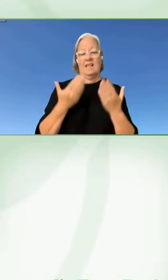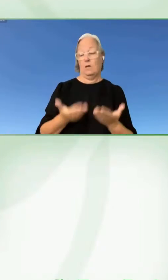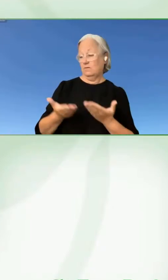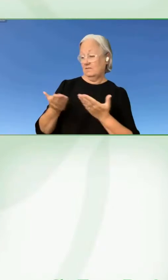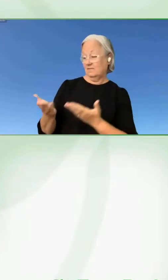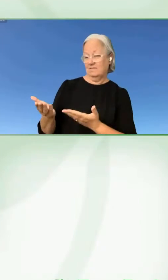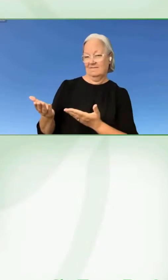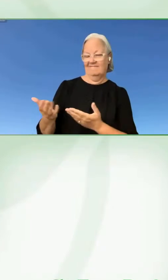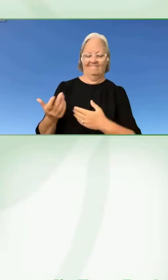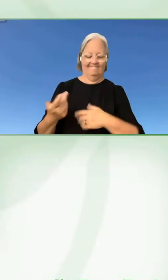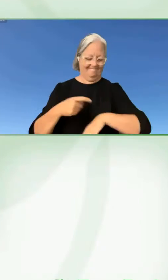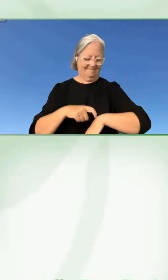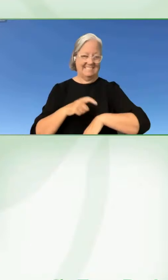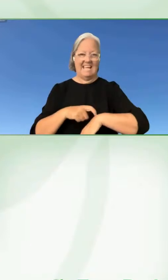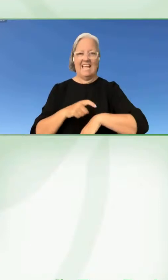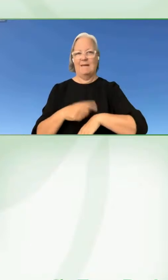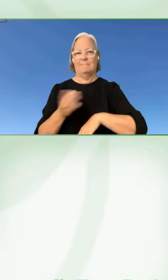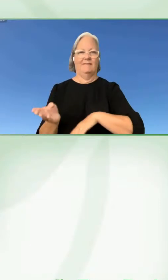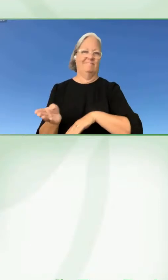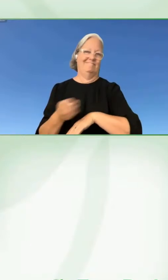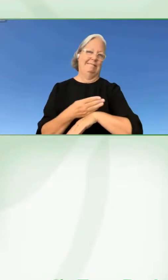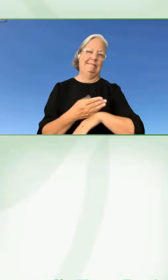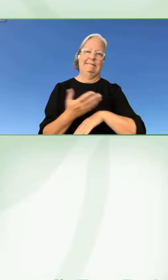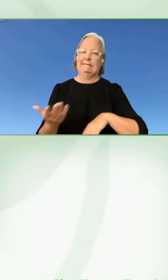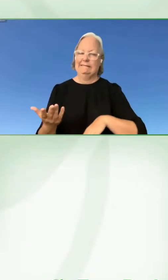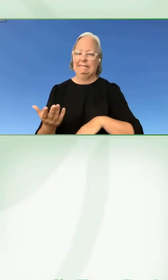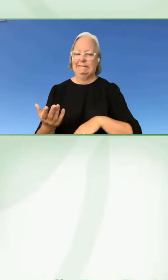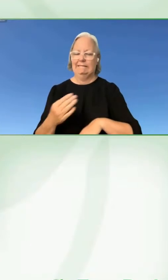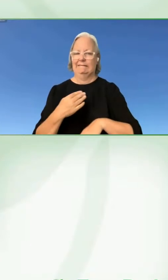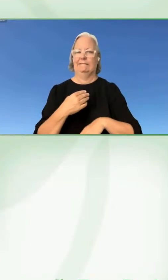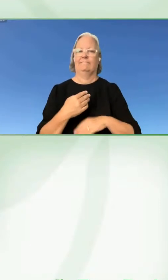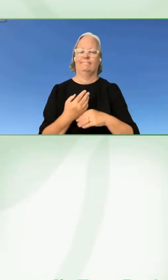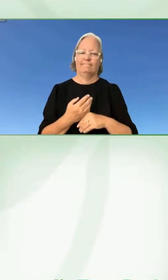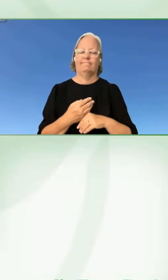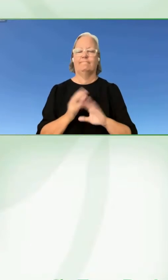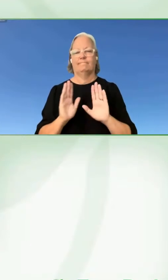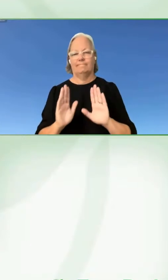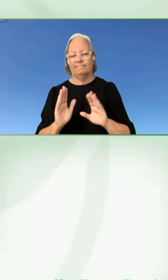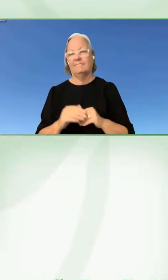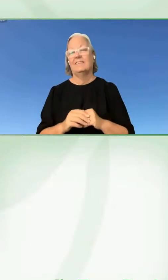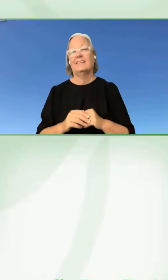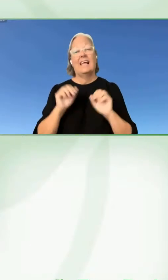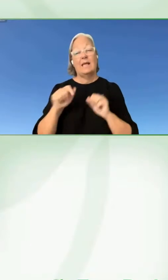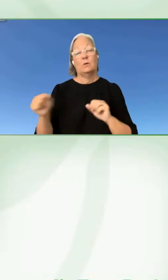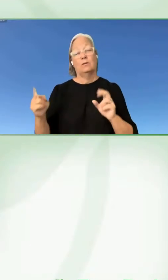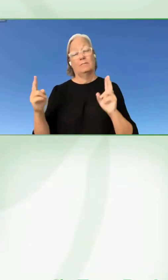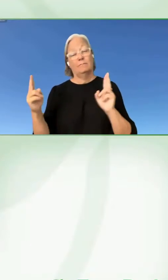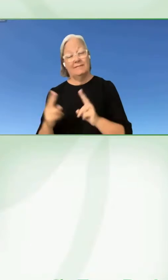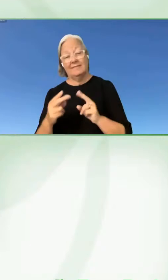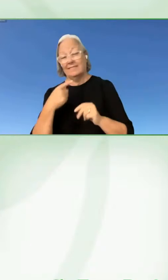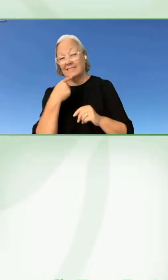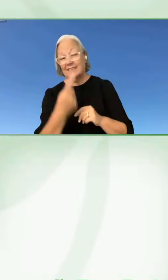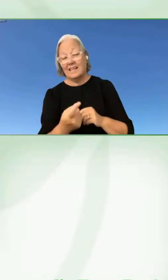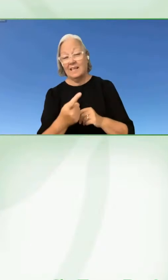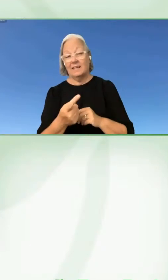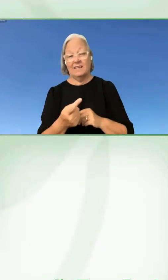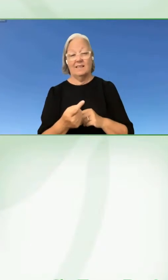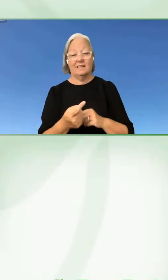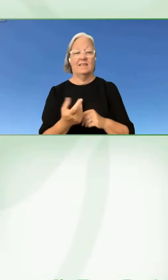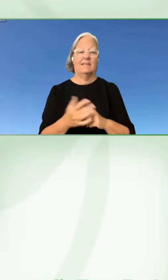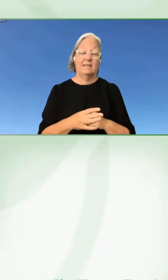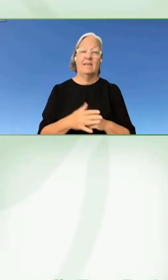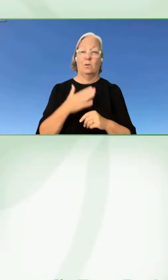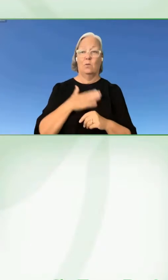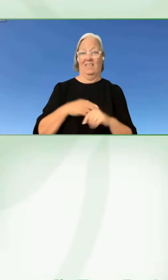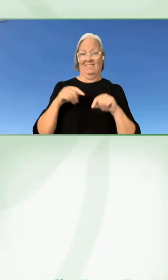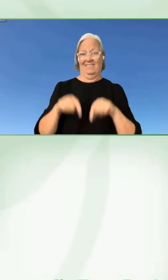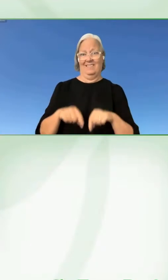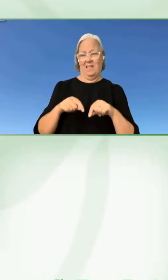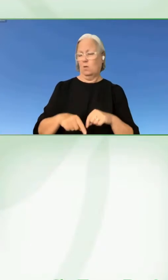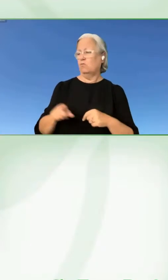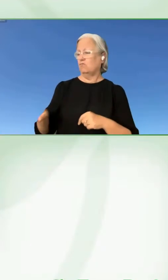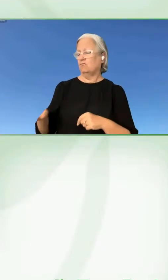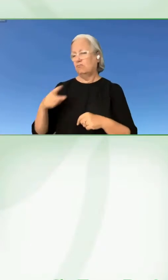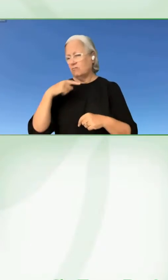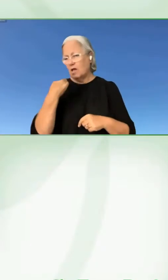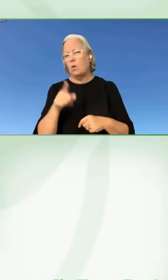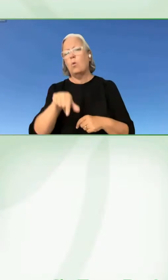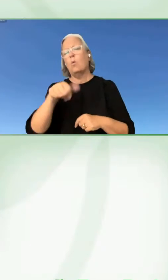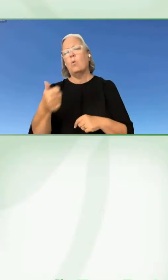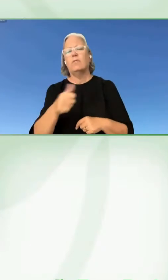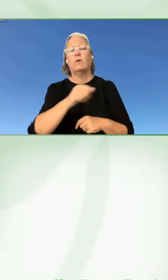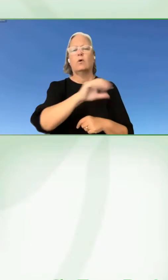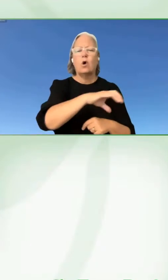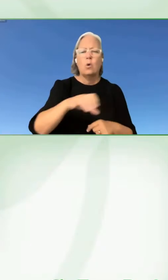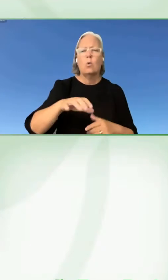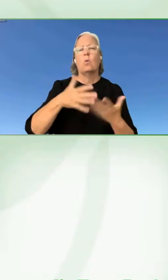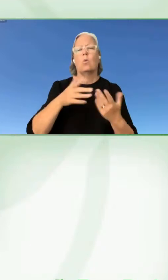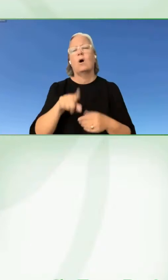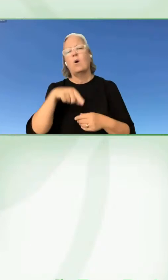Nazar, we have almost no time left but very briefly, if you could say something and now